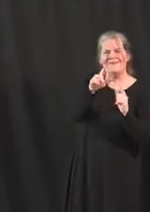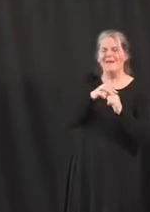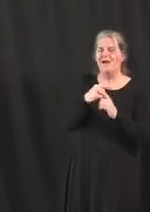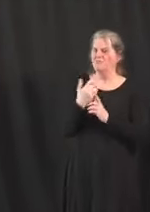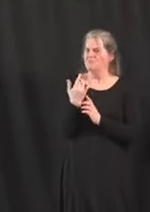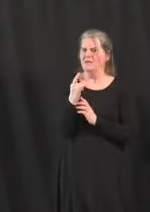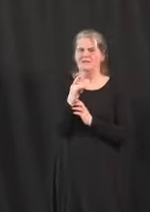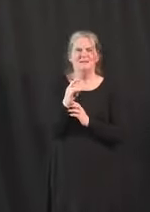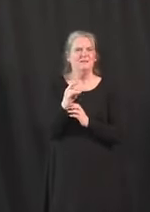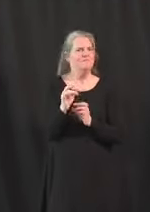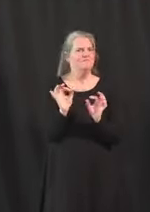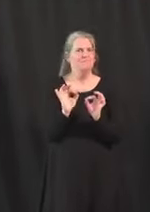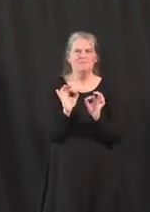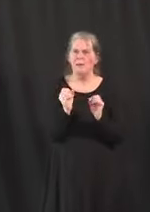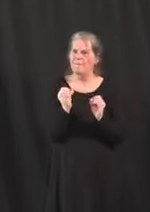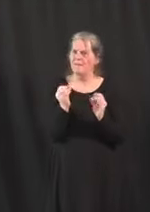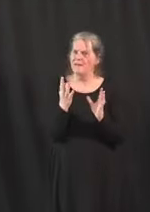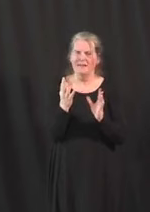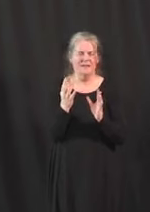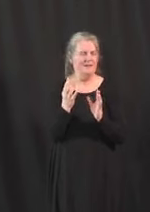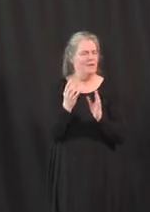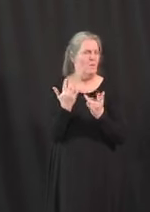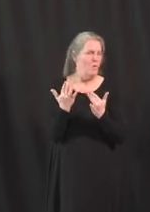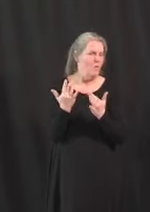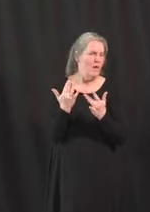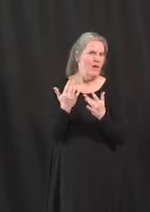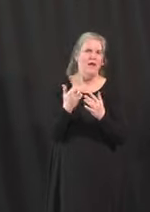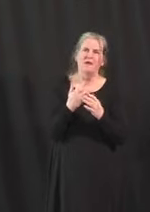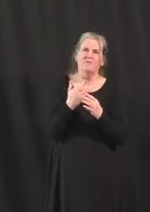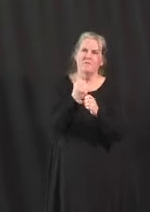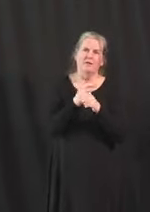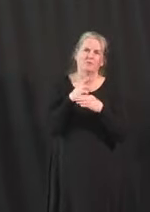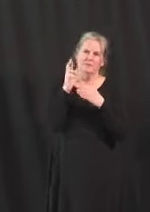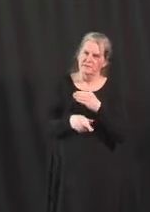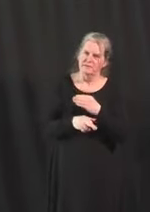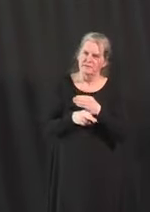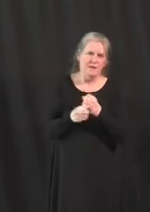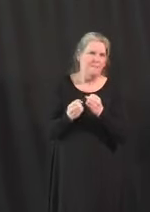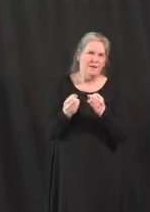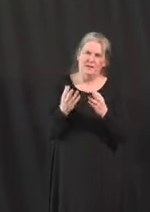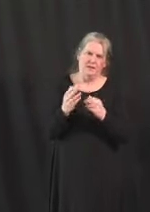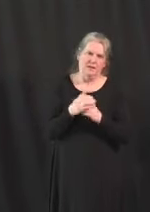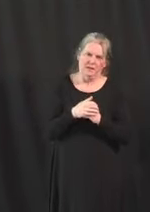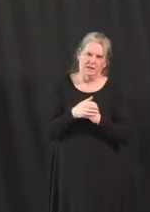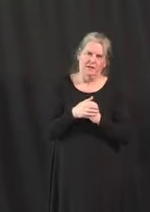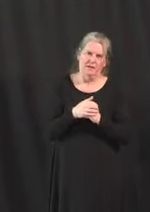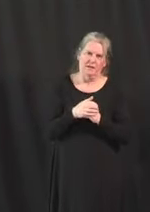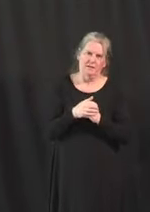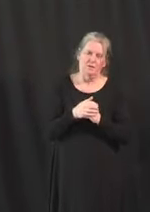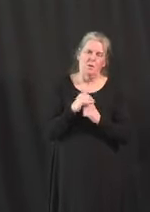TO KEEP IT. AND AS LOW AS POSSIBLE NUMBERS